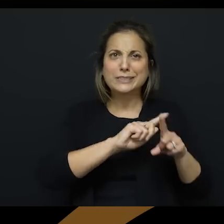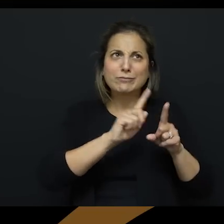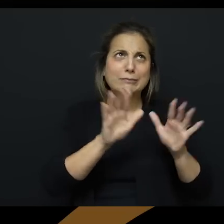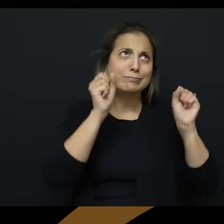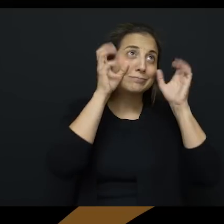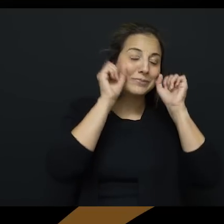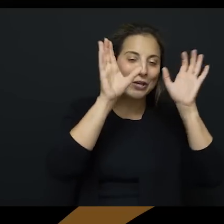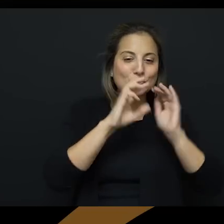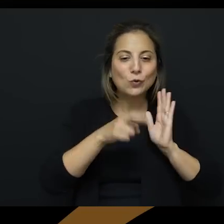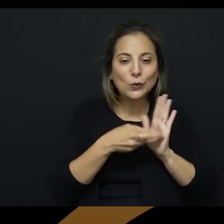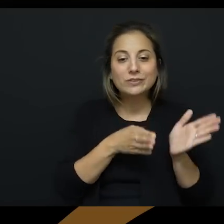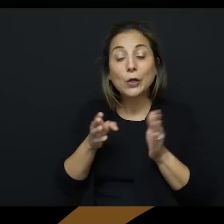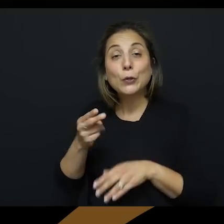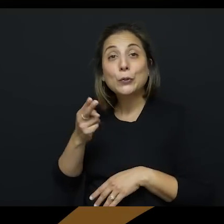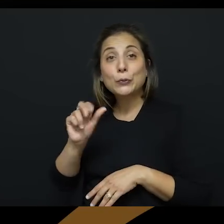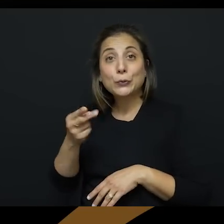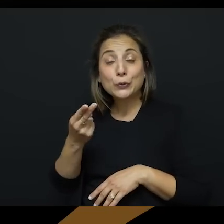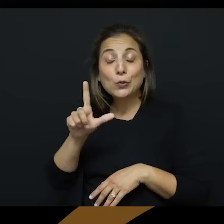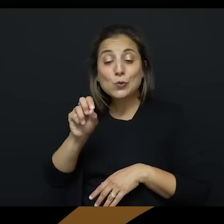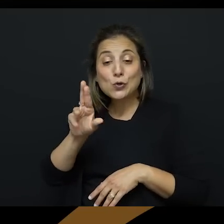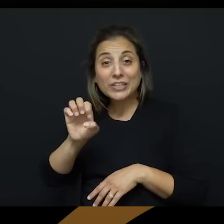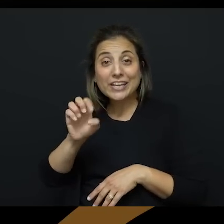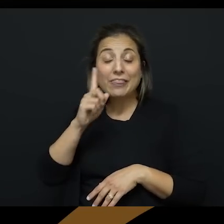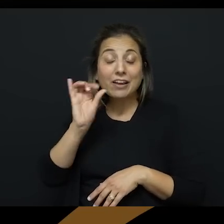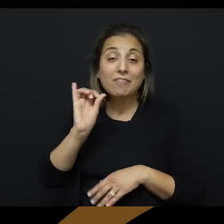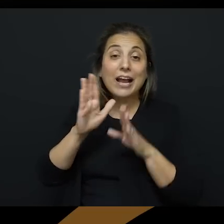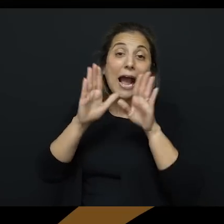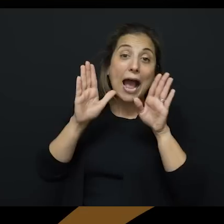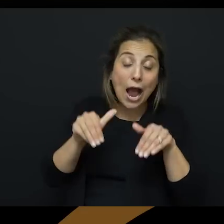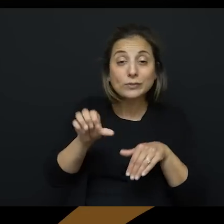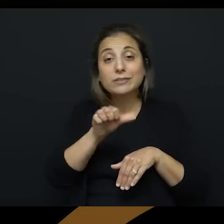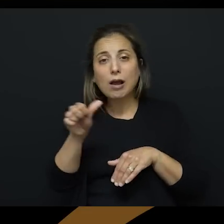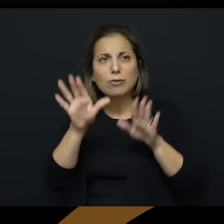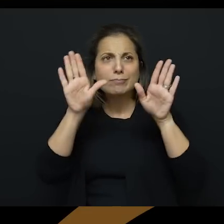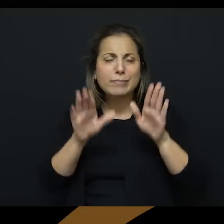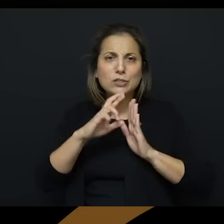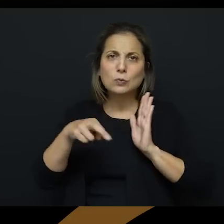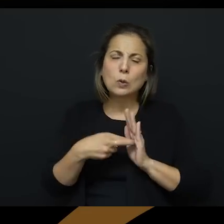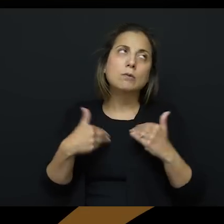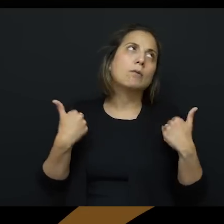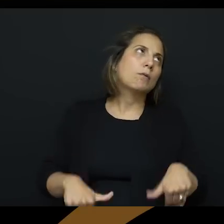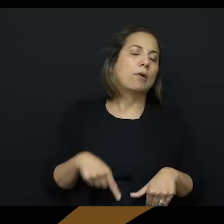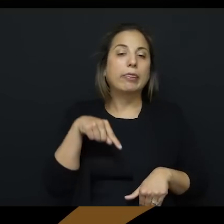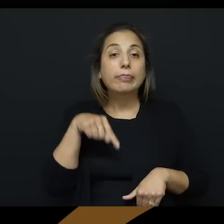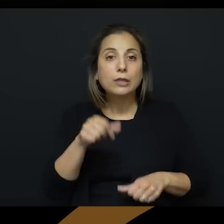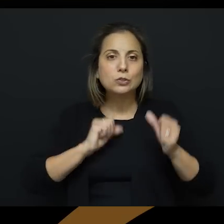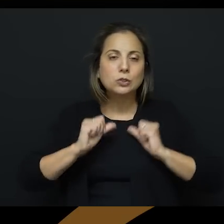And Hugh Laurie, I think of “House” and so many other fantastic roles. This show was a dream to work on.